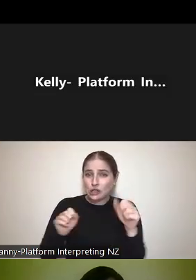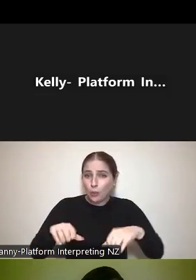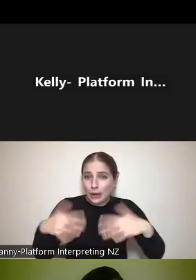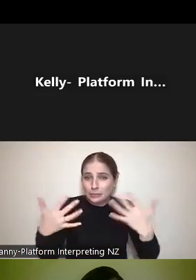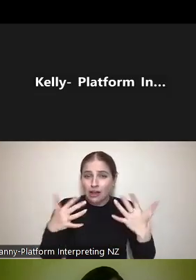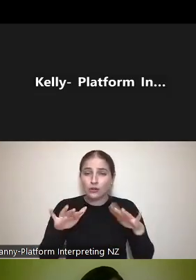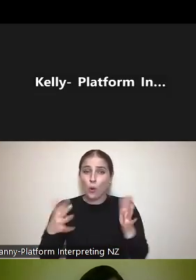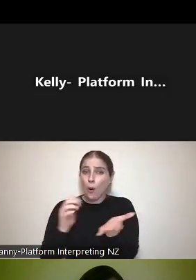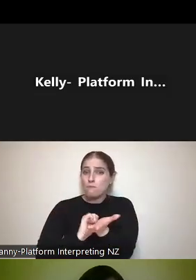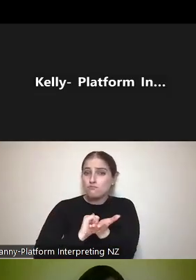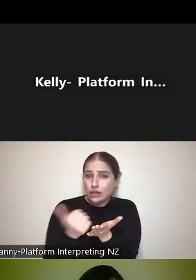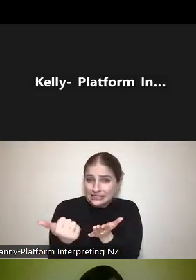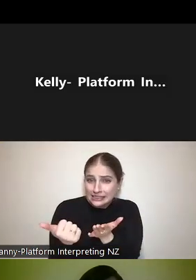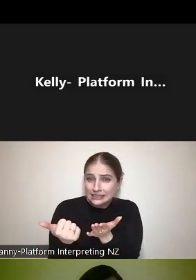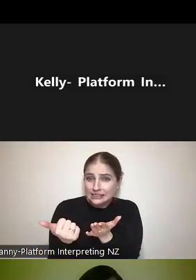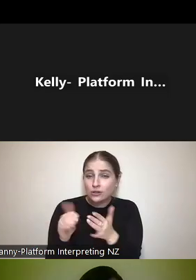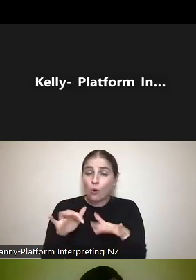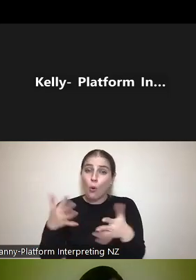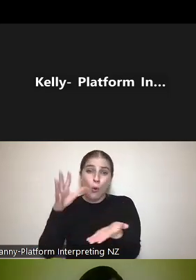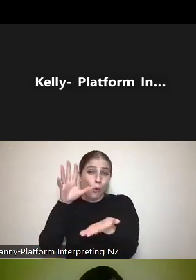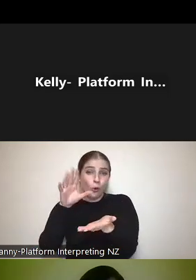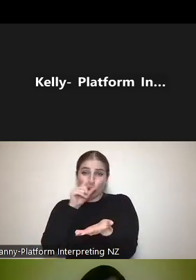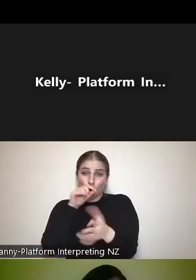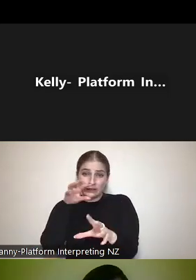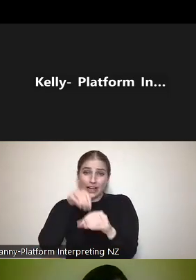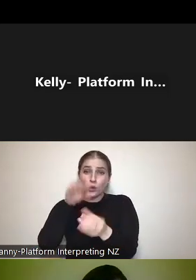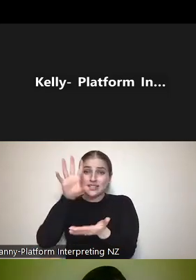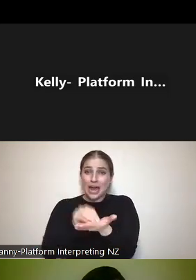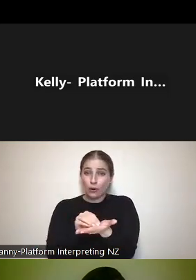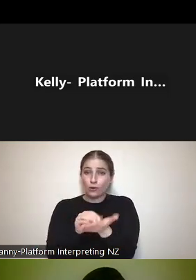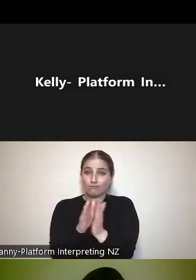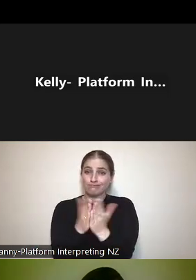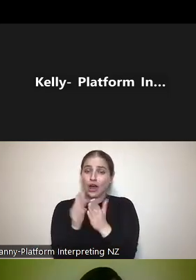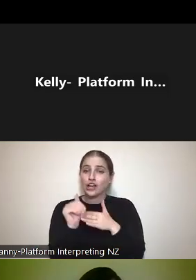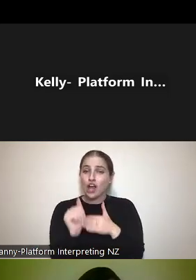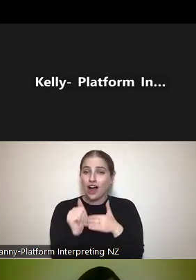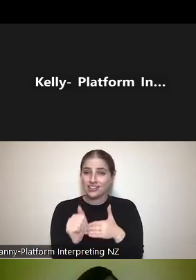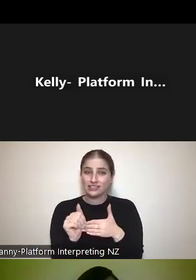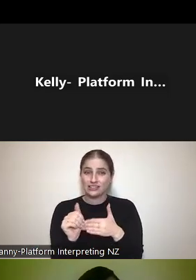You can also include downloadable guides, like the example that's on the left side of